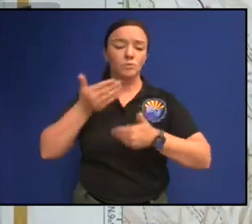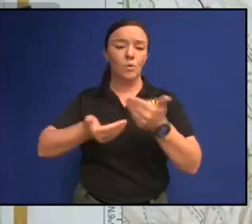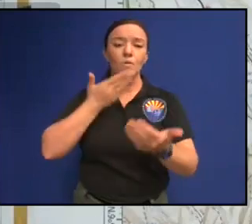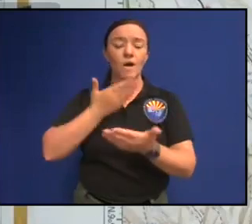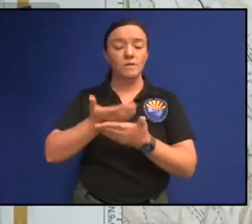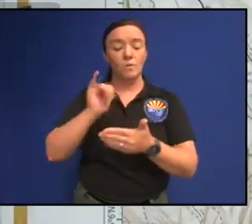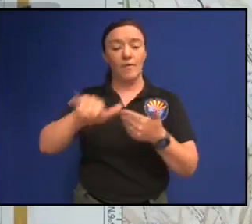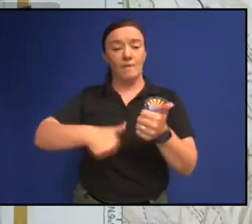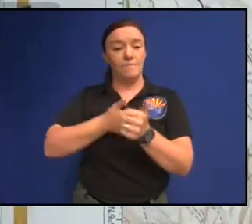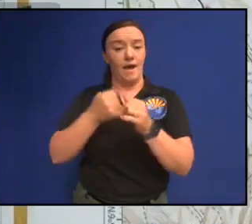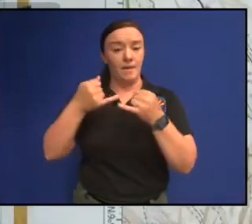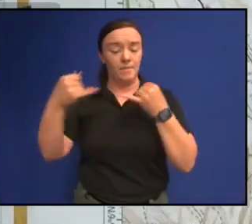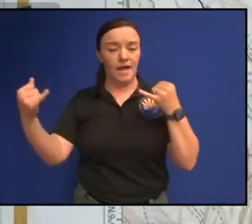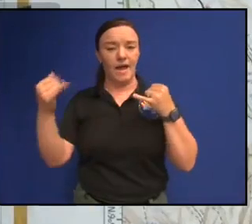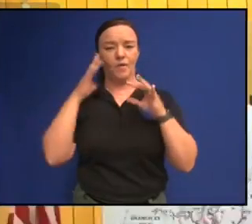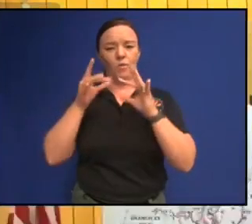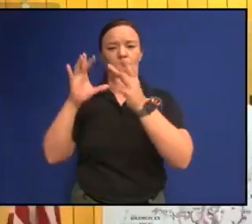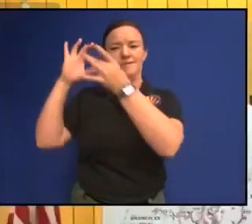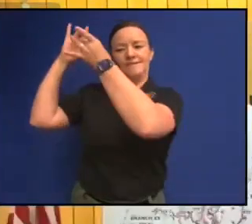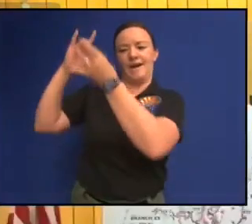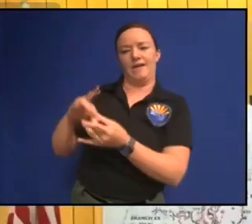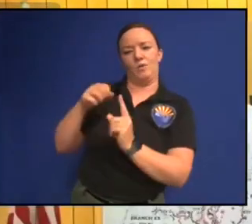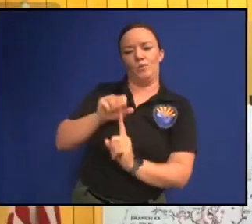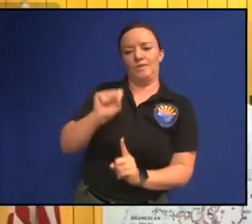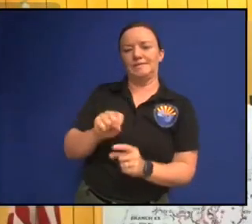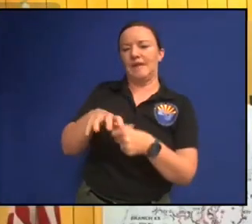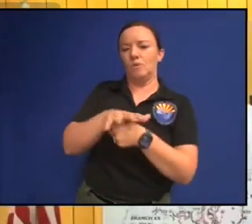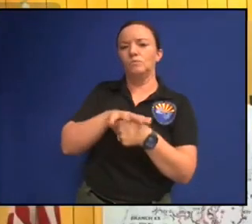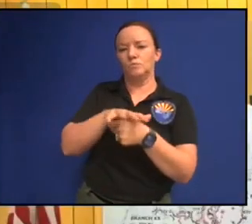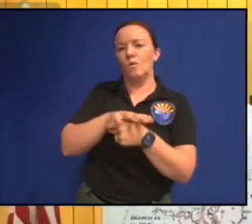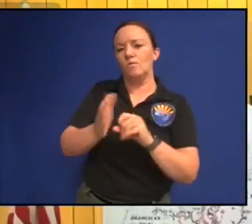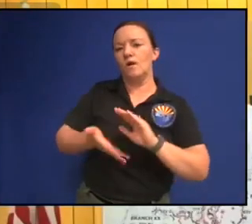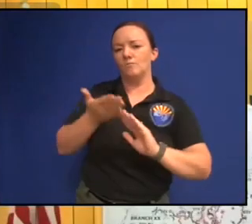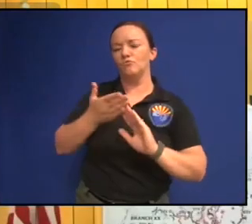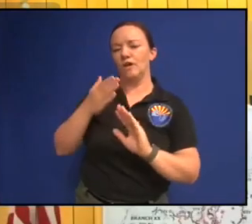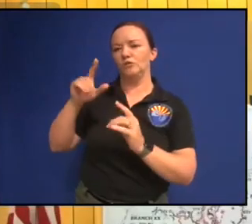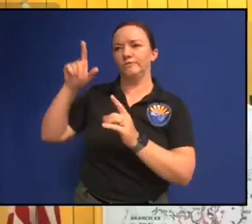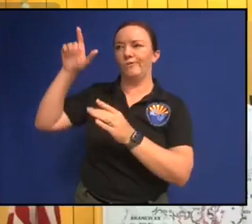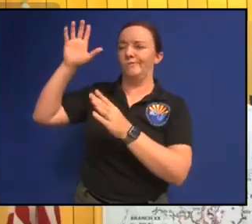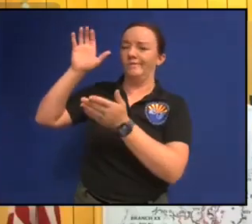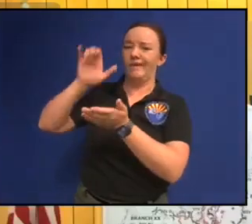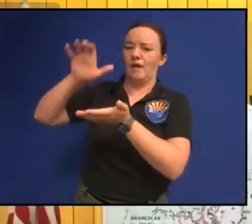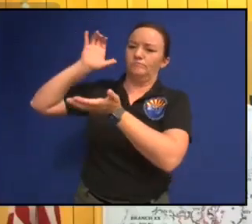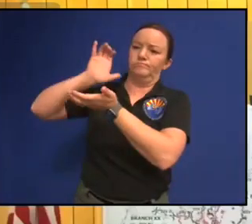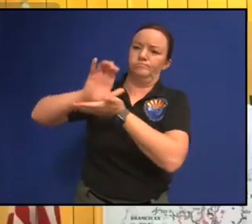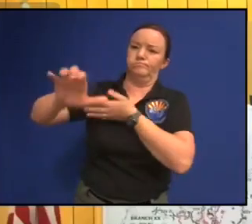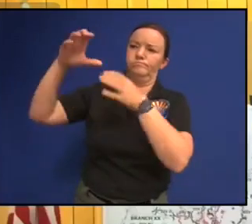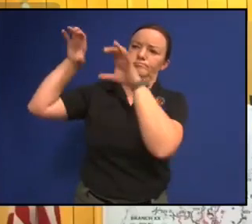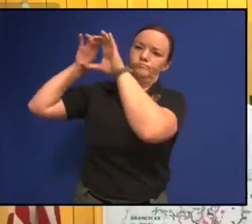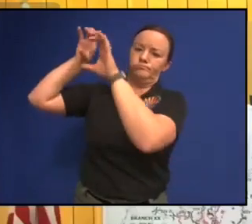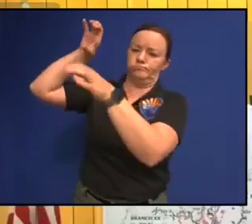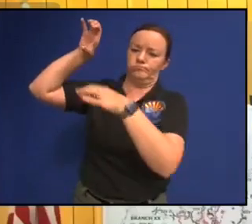SOUTH ZONE OPERATION AND THEIR LINE COMING UP FROM THAT DIRECTION.